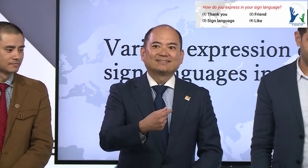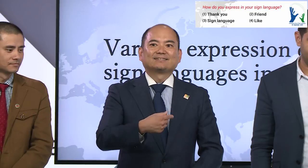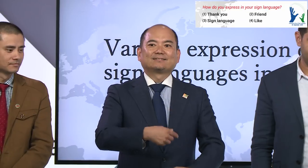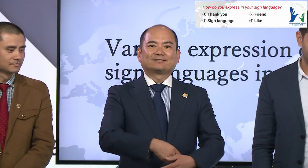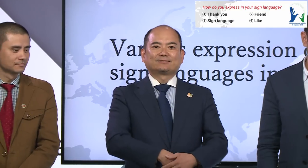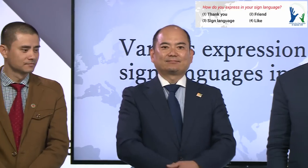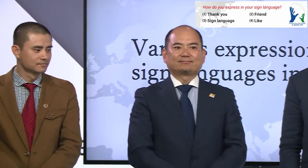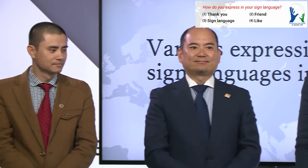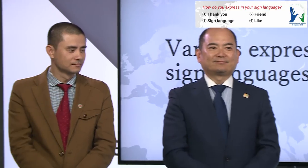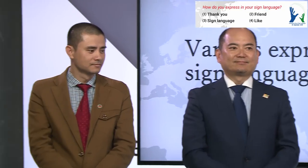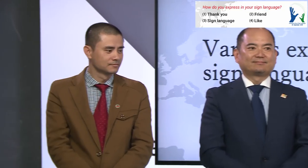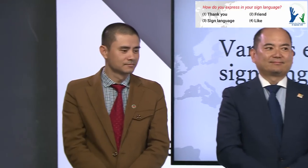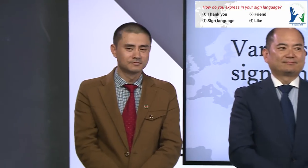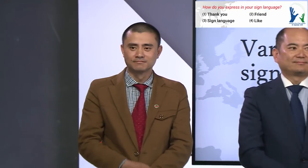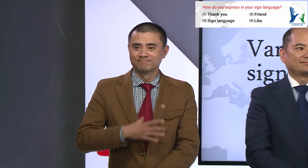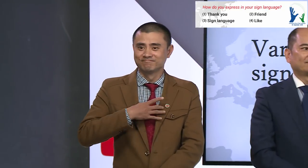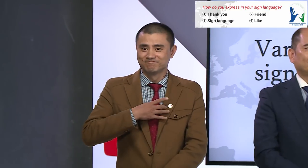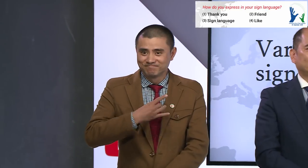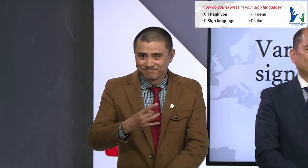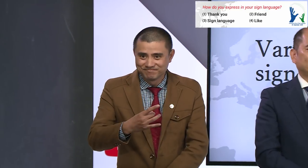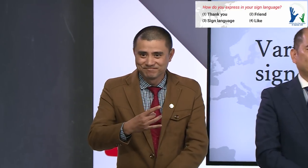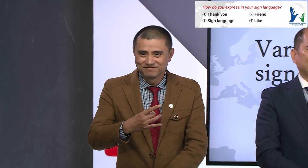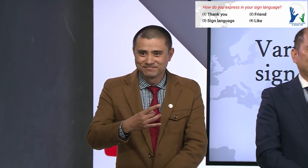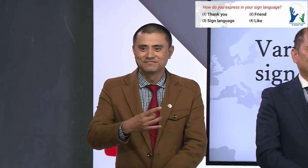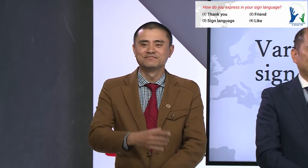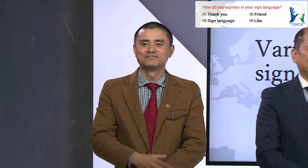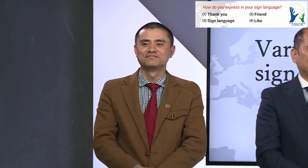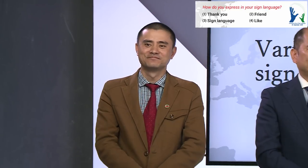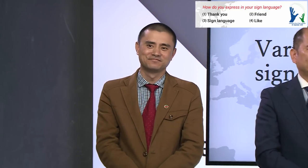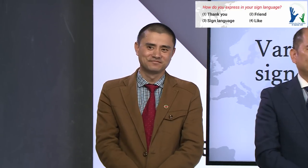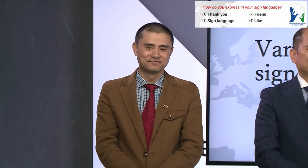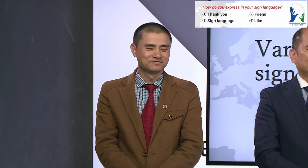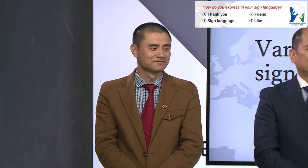And Vietnamese sign language. >> YASUNORI SHIMAMOTO: Wonderful, the fourth word would be "like".